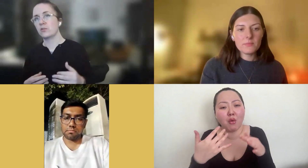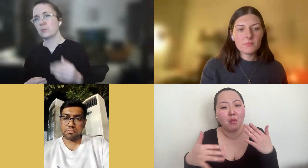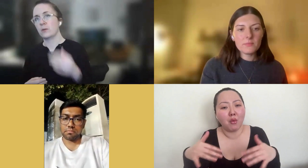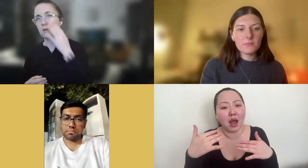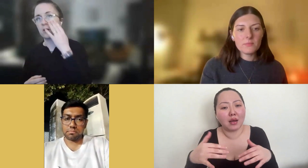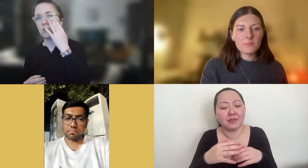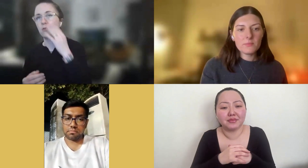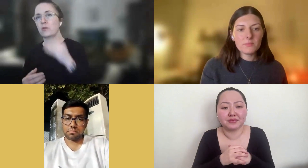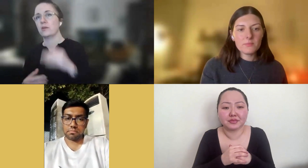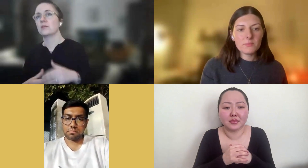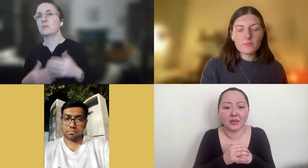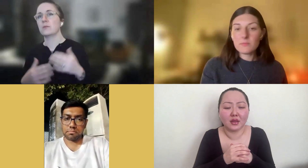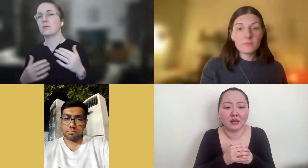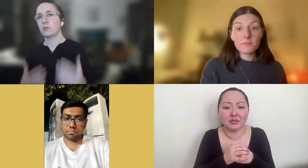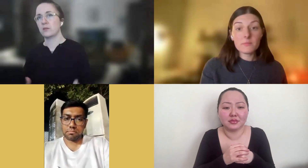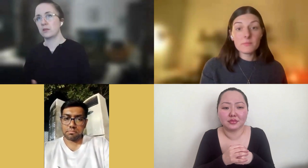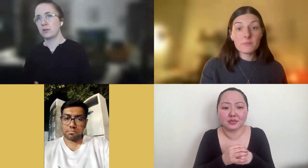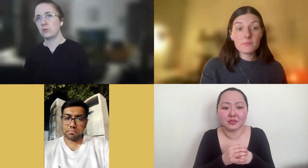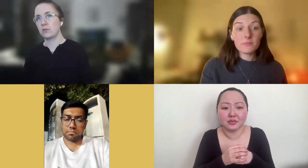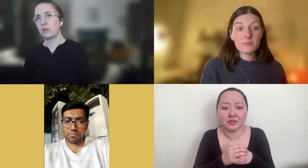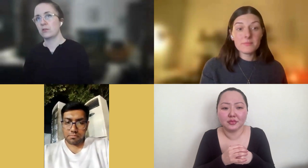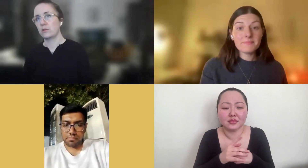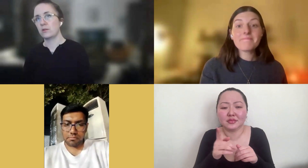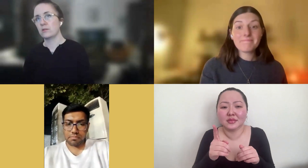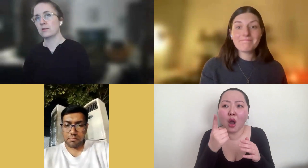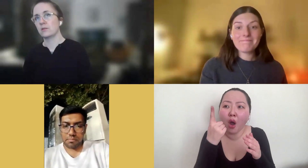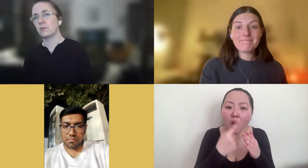not just about Blind and Low Vision audiences, it is also for Autistic and Neurodivergent audiences